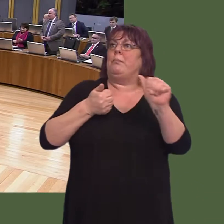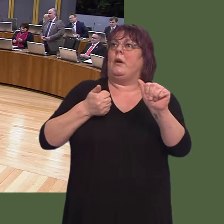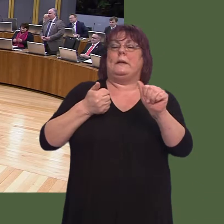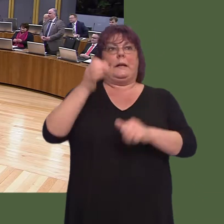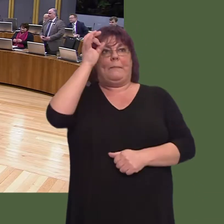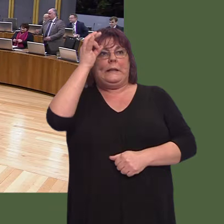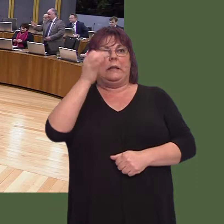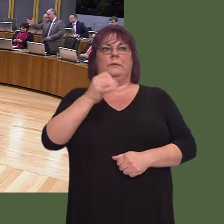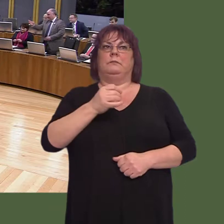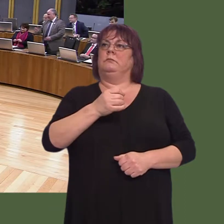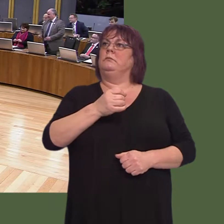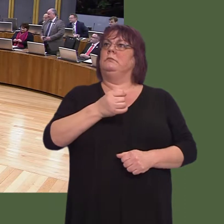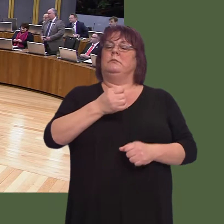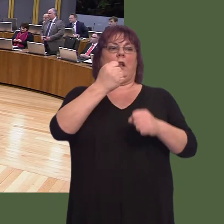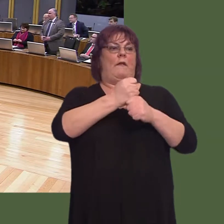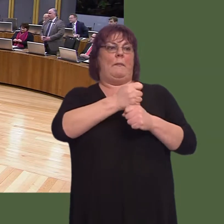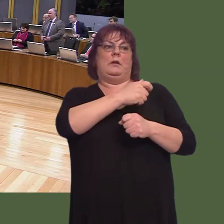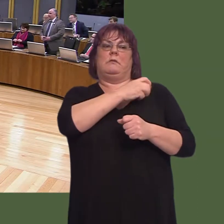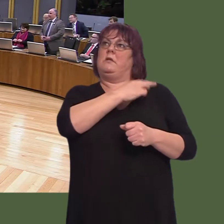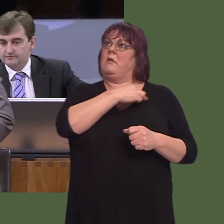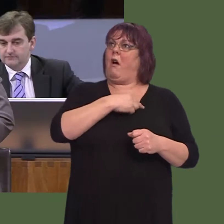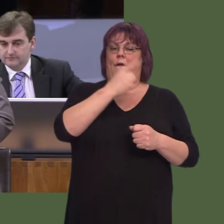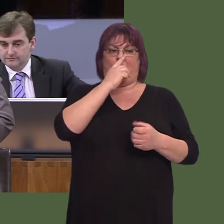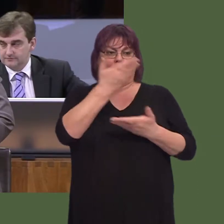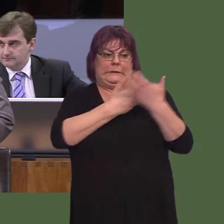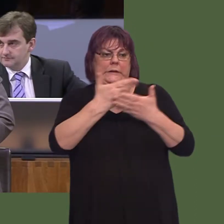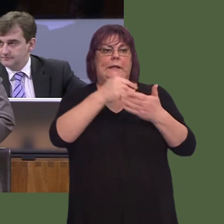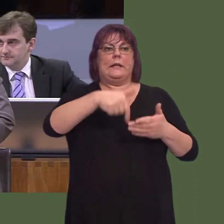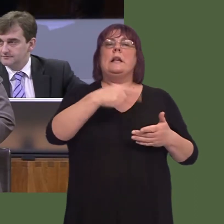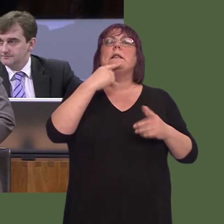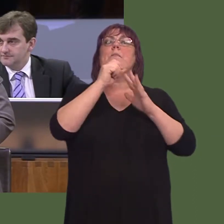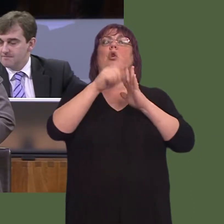who was dealing with this in the Cabinet Secretary's department indicated that the project cost